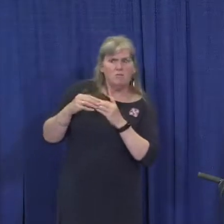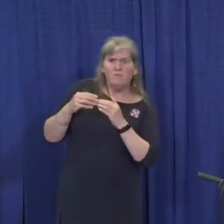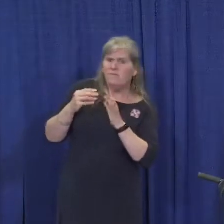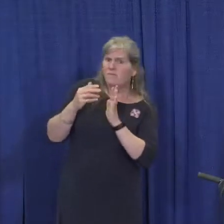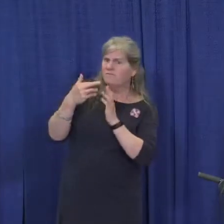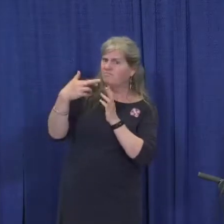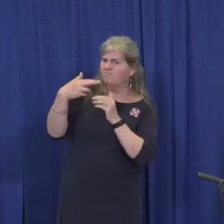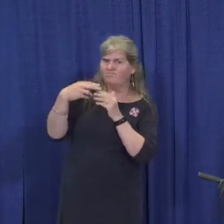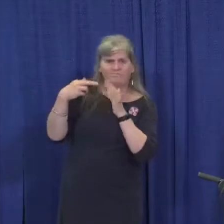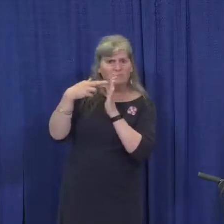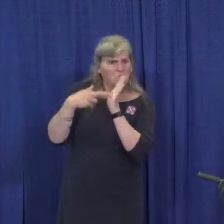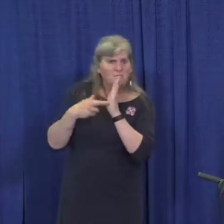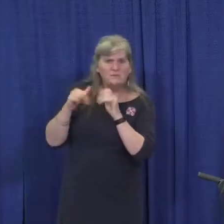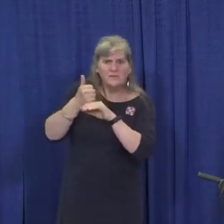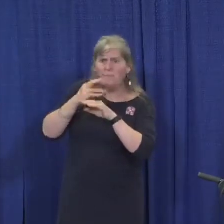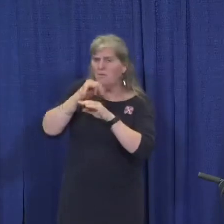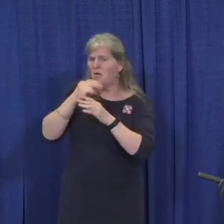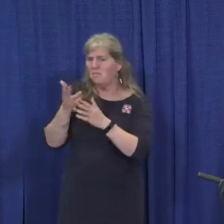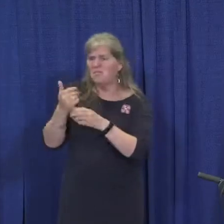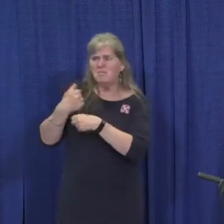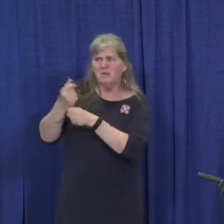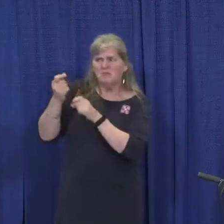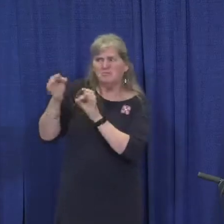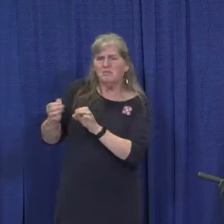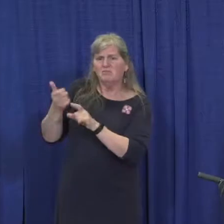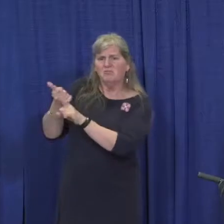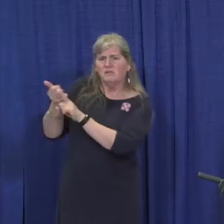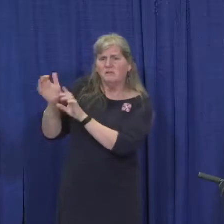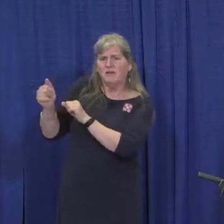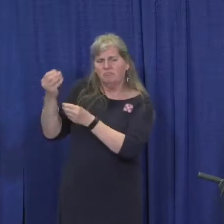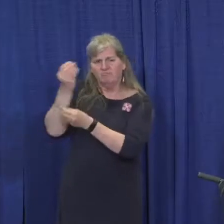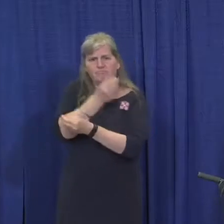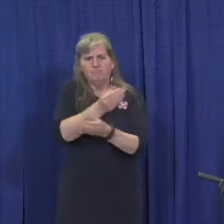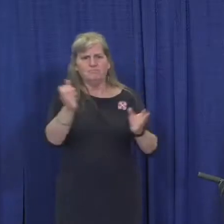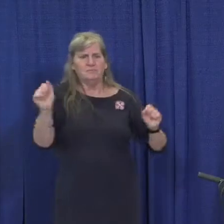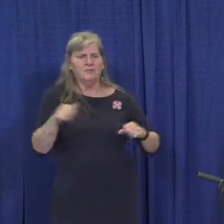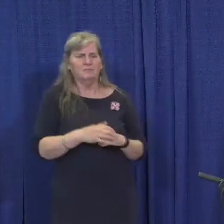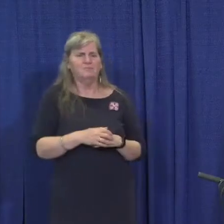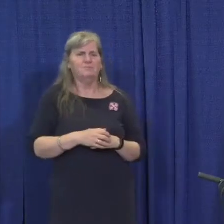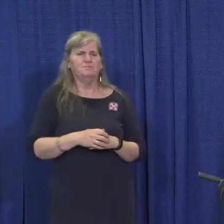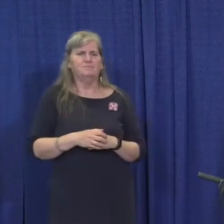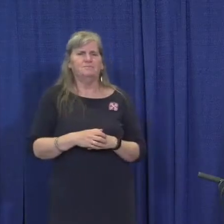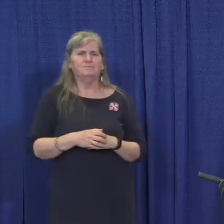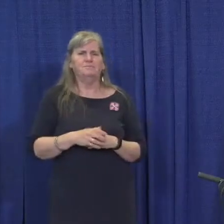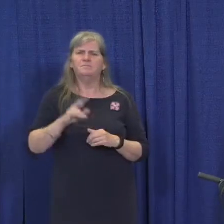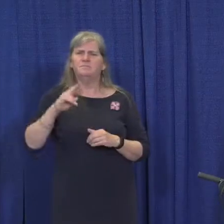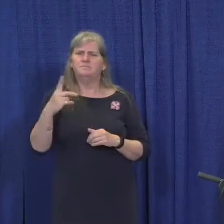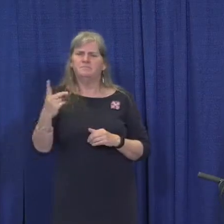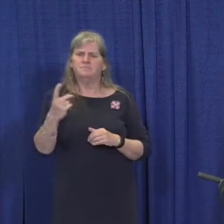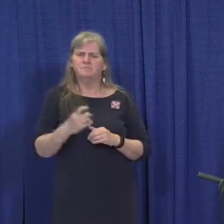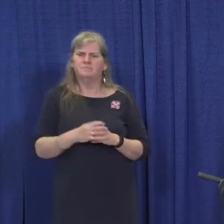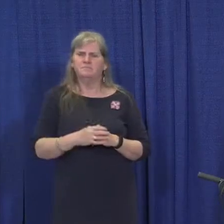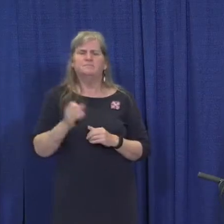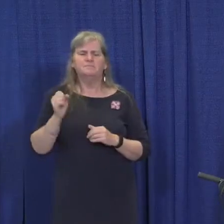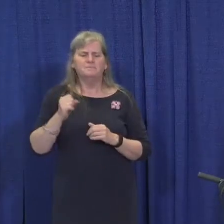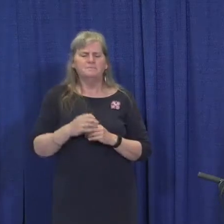I want to advise on that platform. Pat: Do you have a second question?